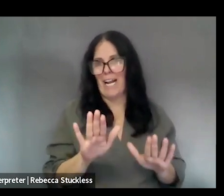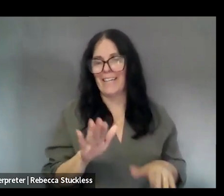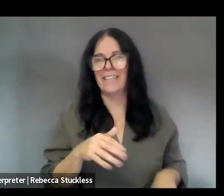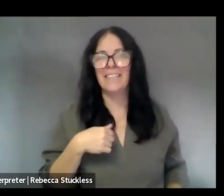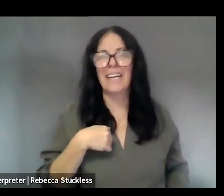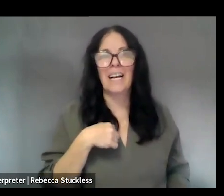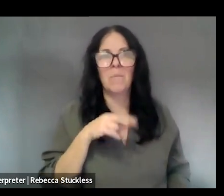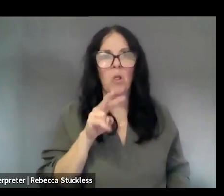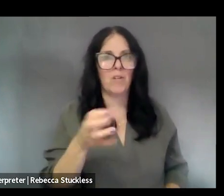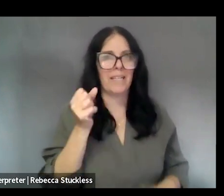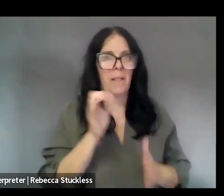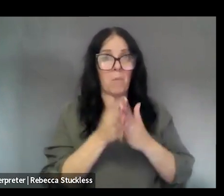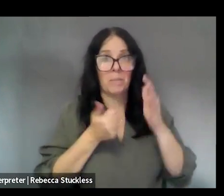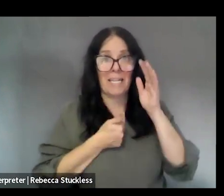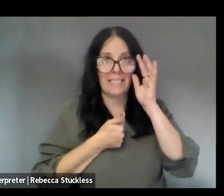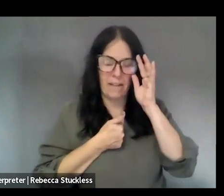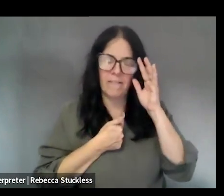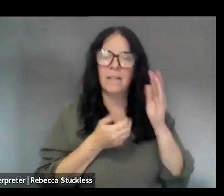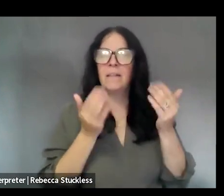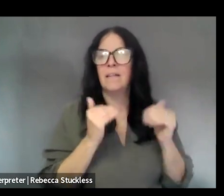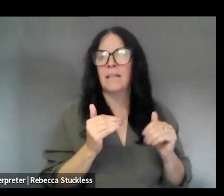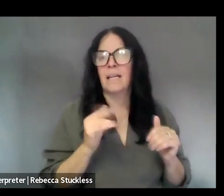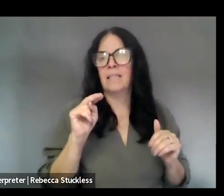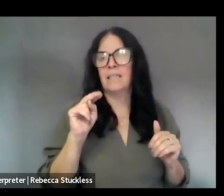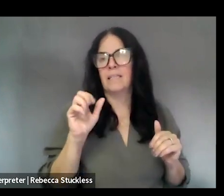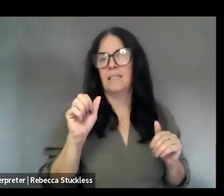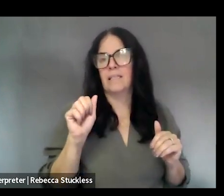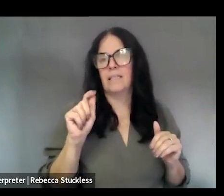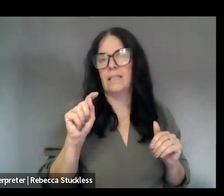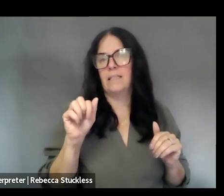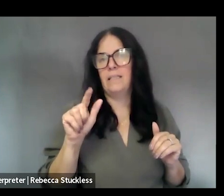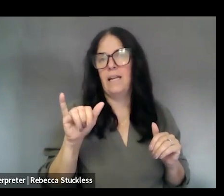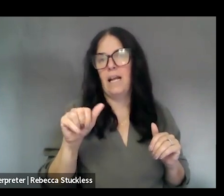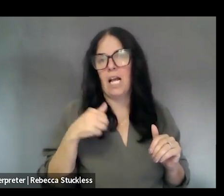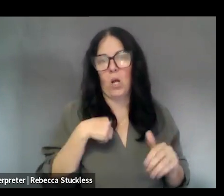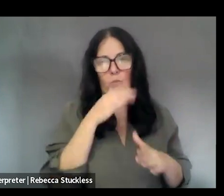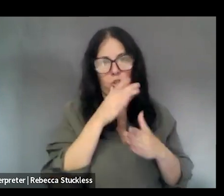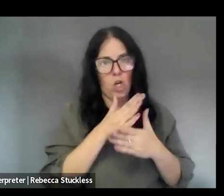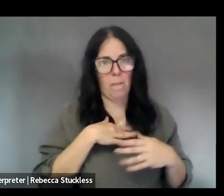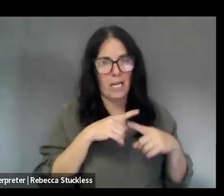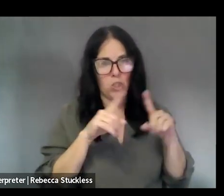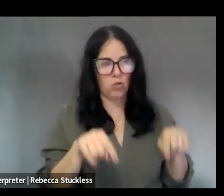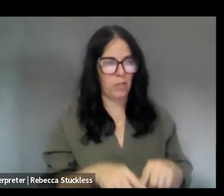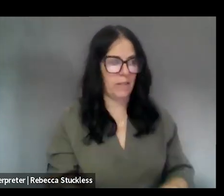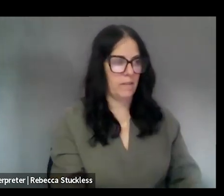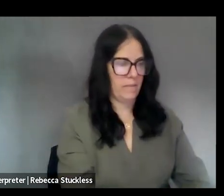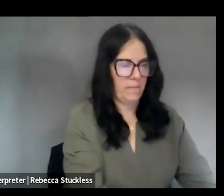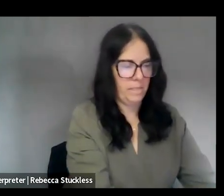those books myself. Natalia, I will share my screen, and we can get to your presentation. NATALIA: Hi,